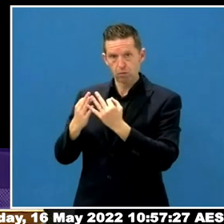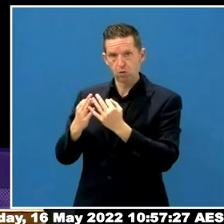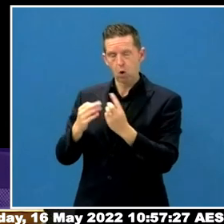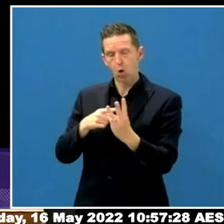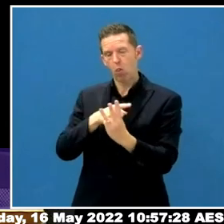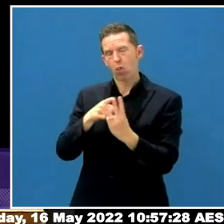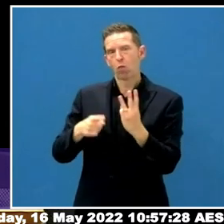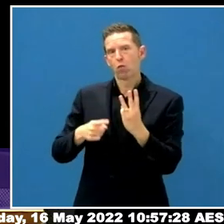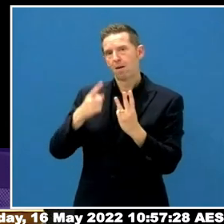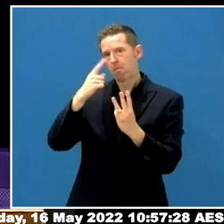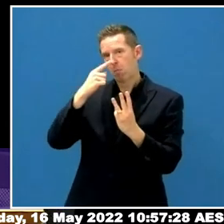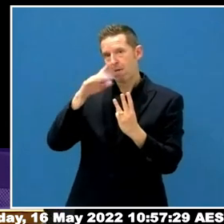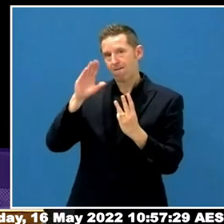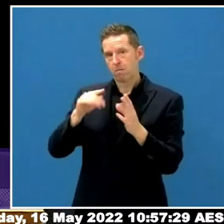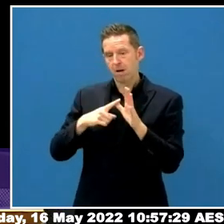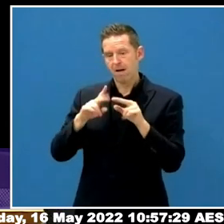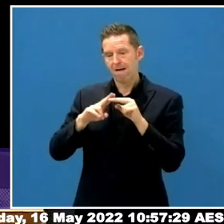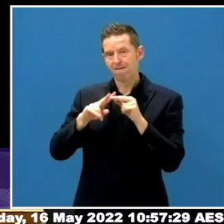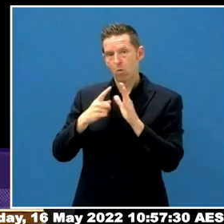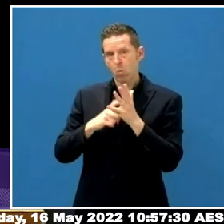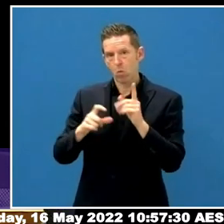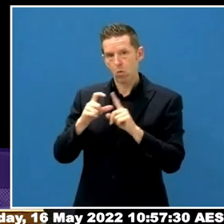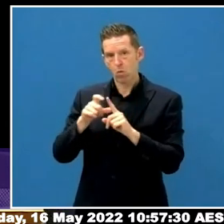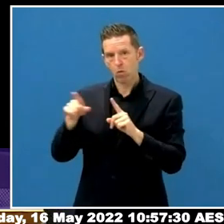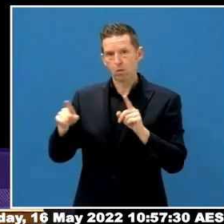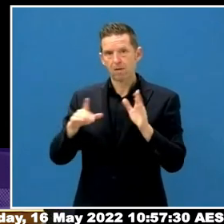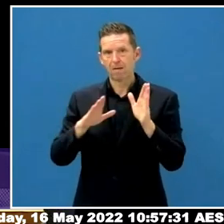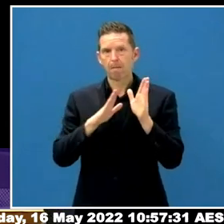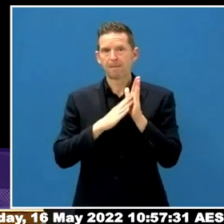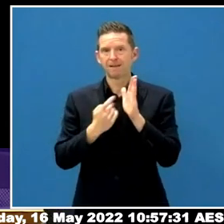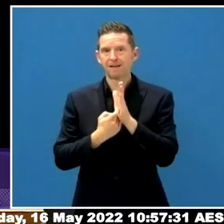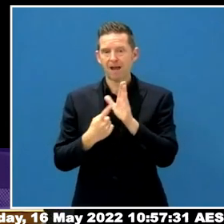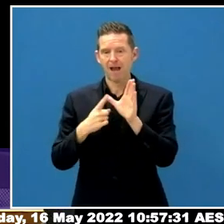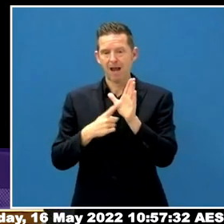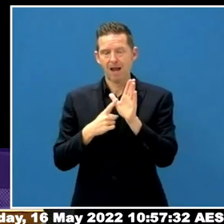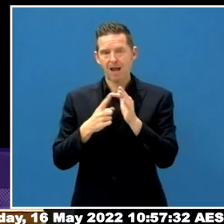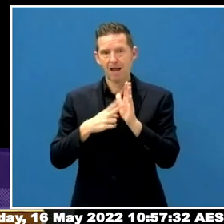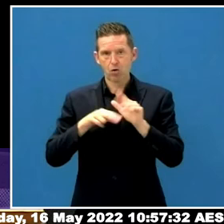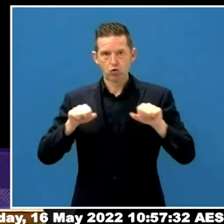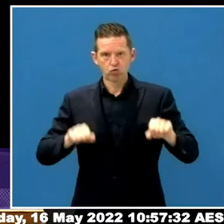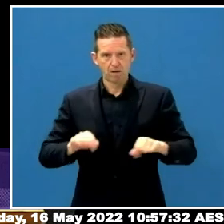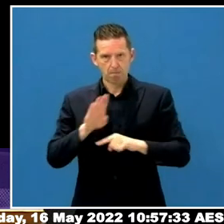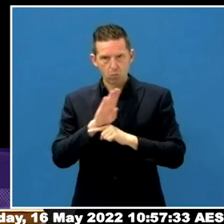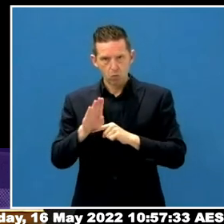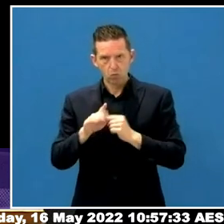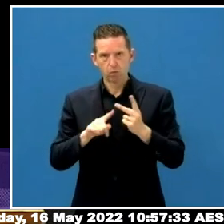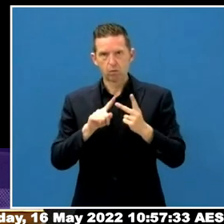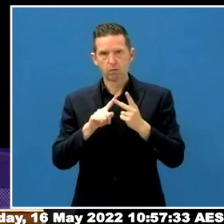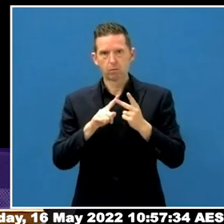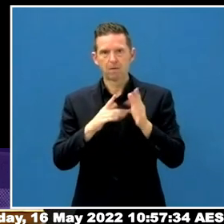from Afford, Mr Mike Allen, the chairman of the Board, Ms Joanne Toohey, chief executive